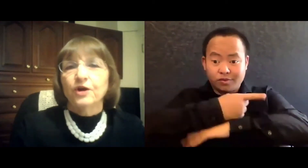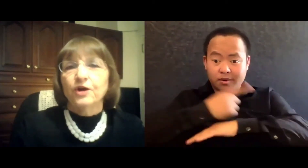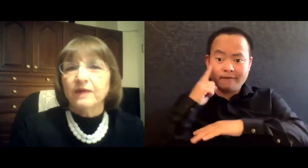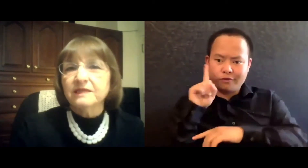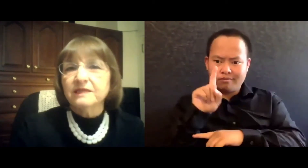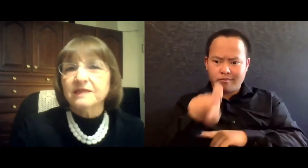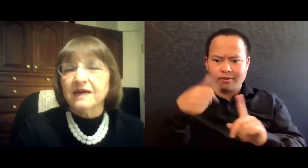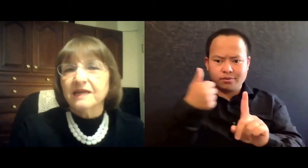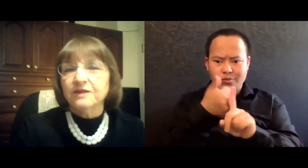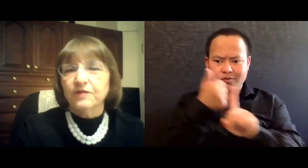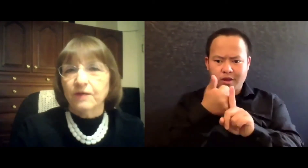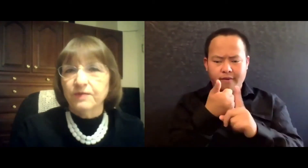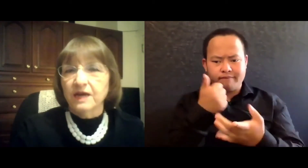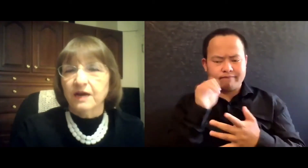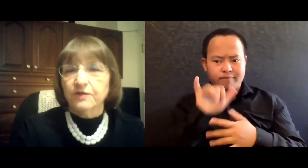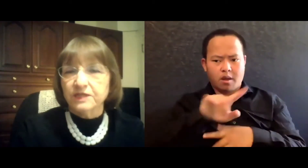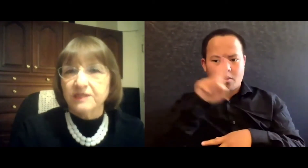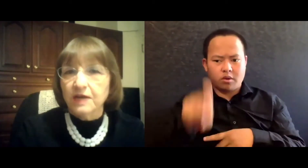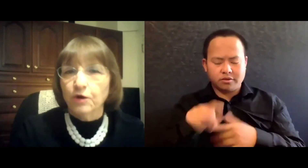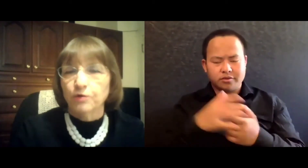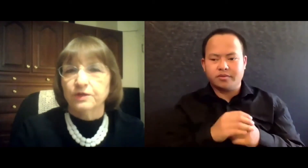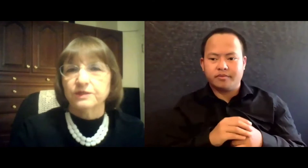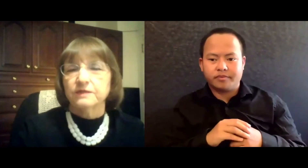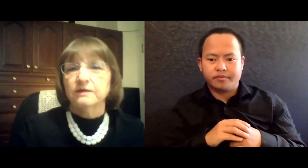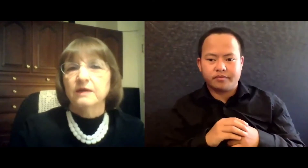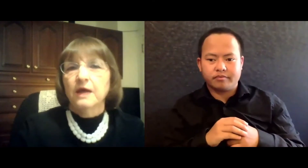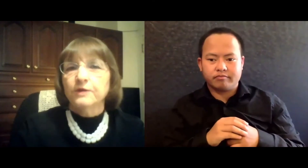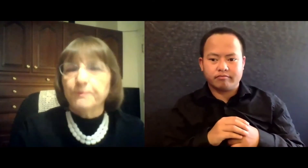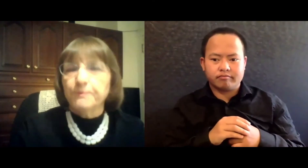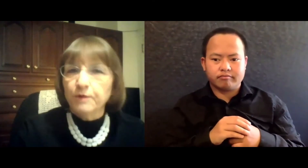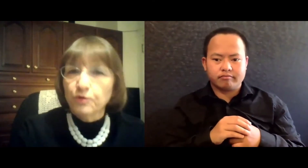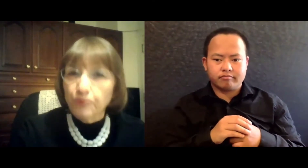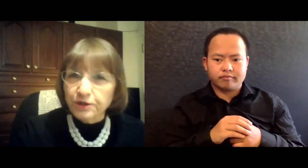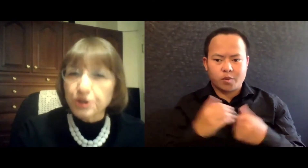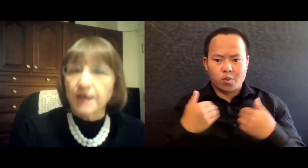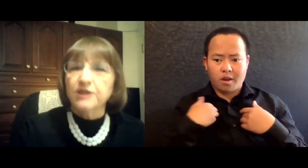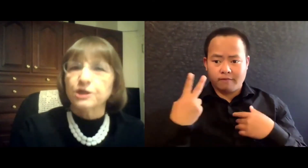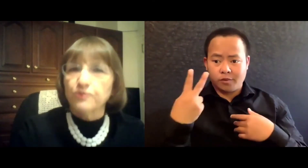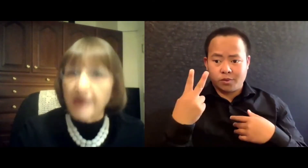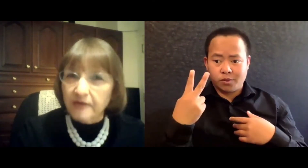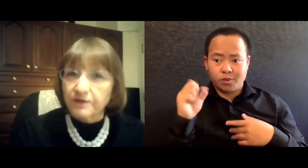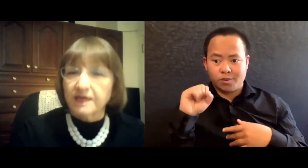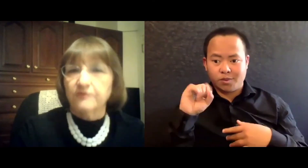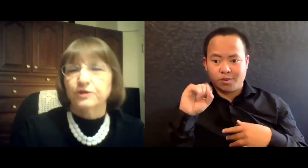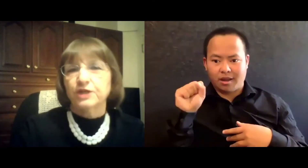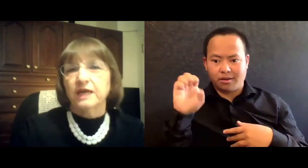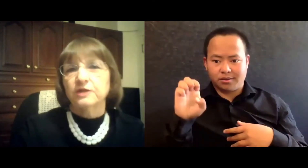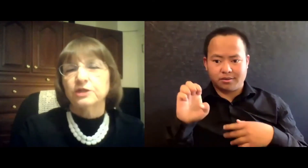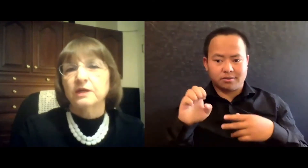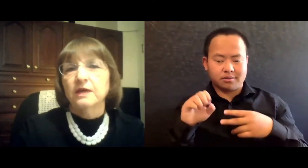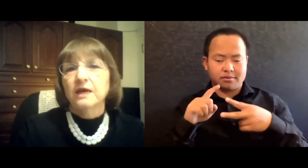On one side there are we the stakeholders, the people who won't change and who advocate for change.